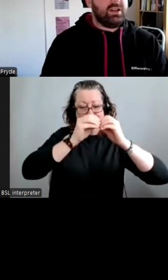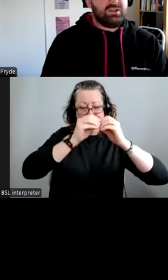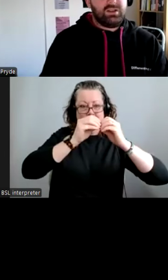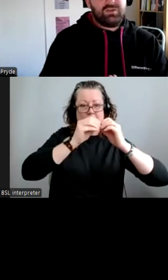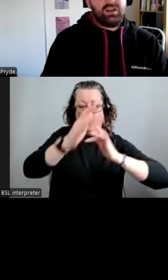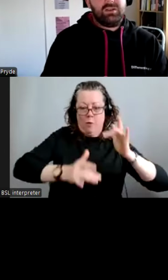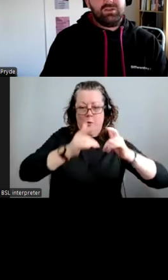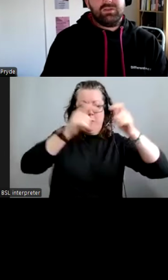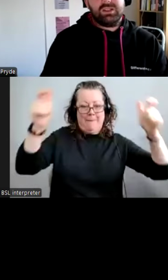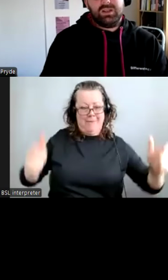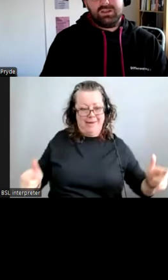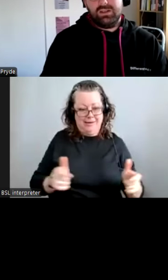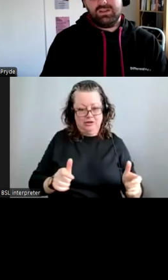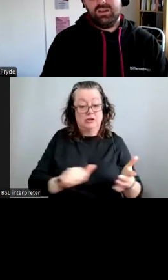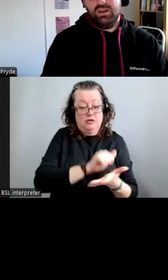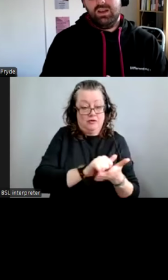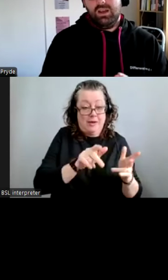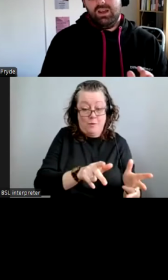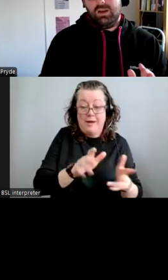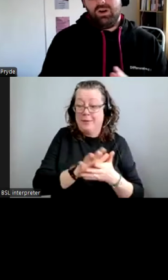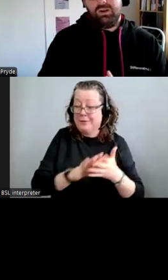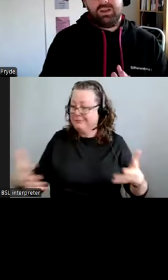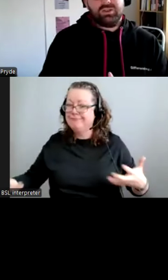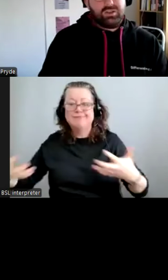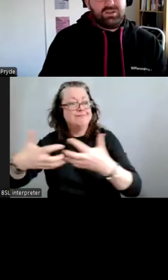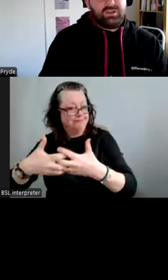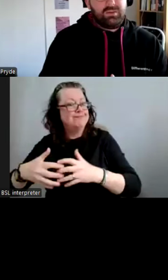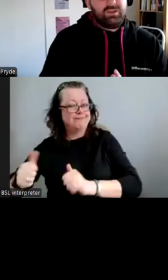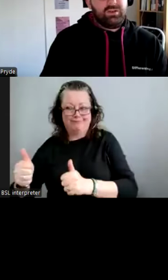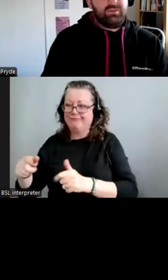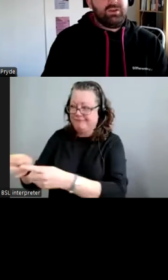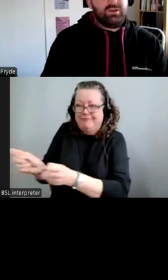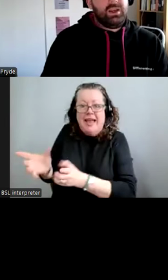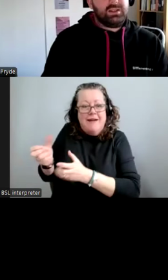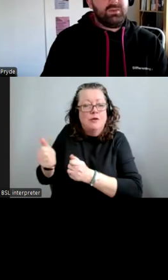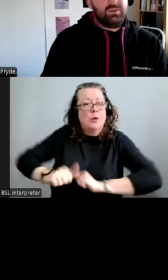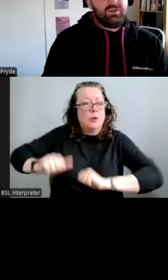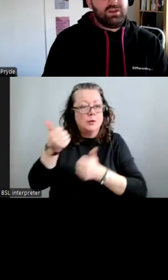to actually interact and use our experiences. What I mean by structure can be talked about quite easily when you look